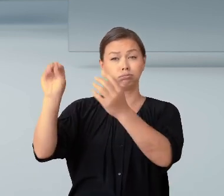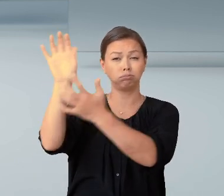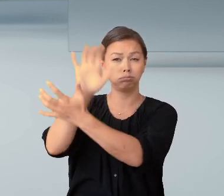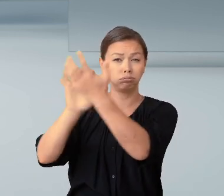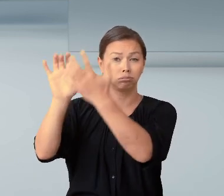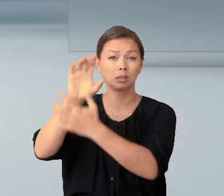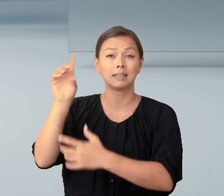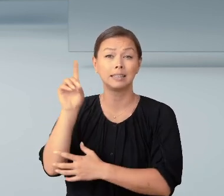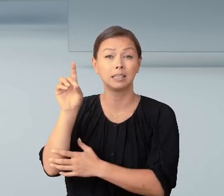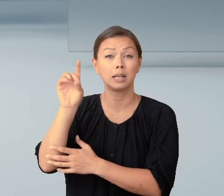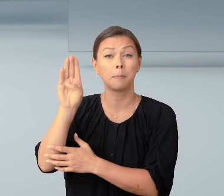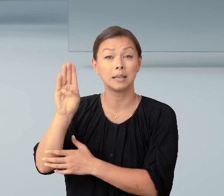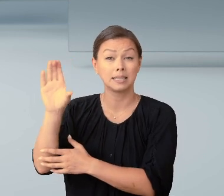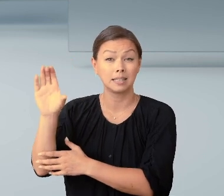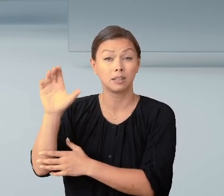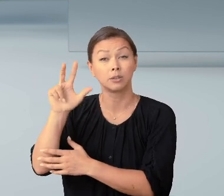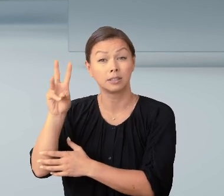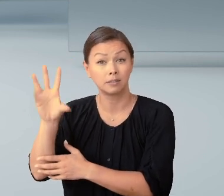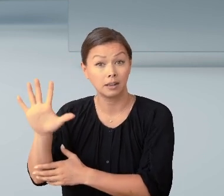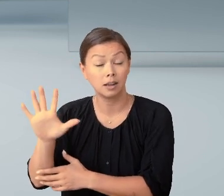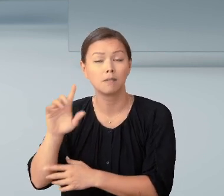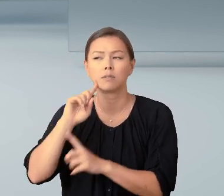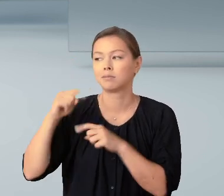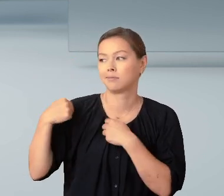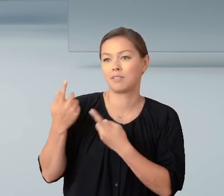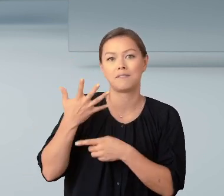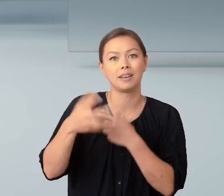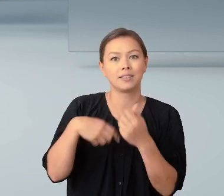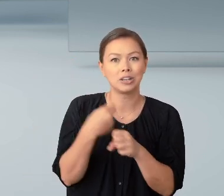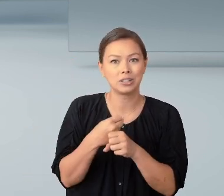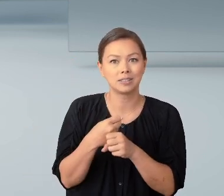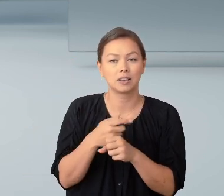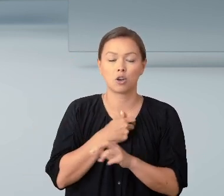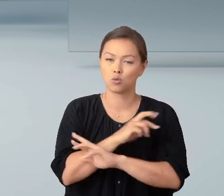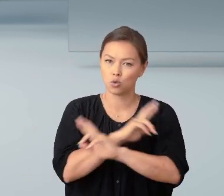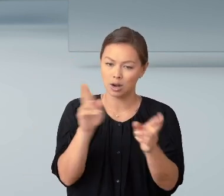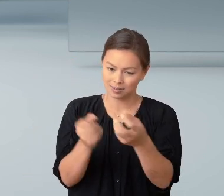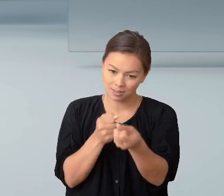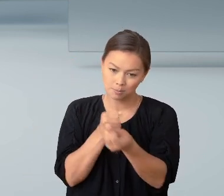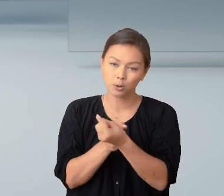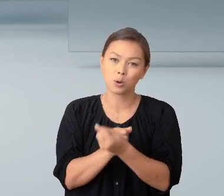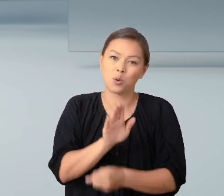for over five years now, and are ready to work with you on your transition.